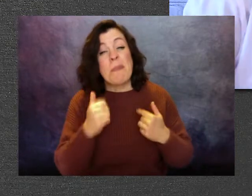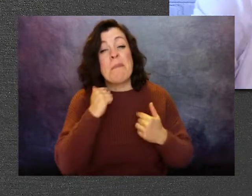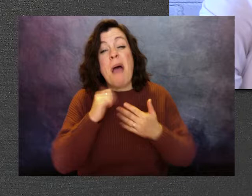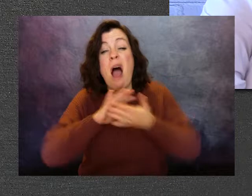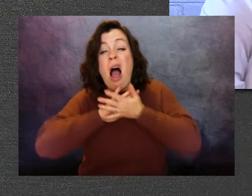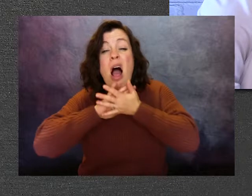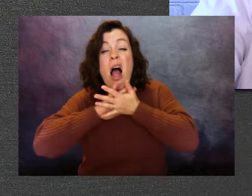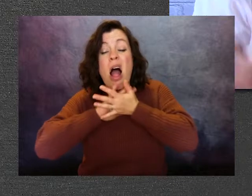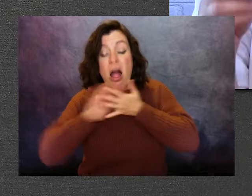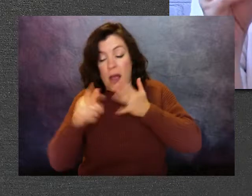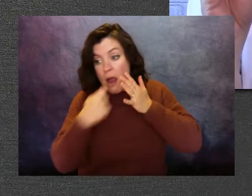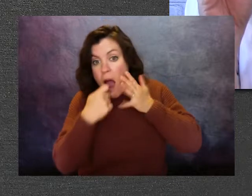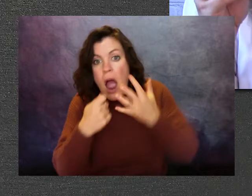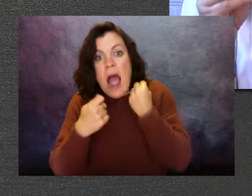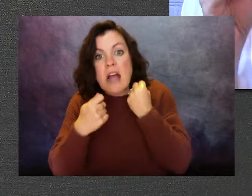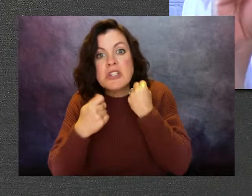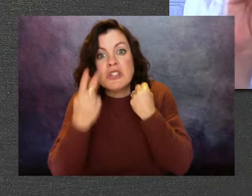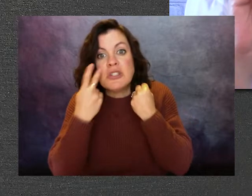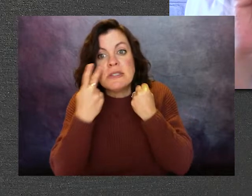I bet you've seen something like this before.